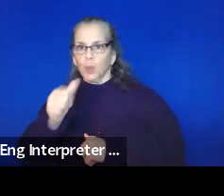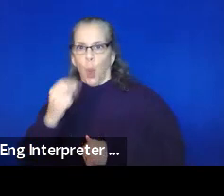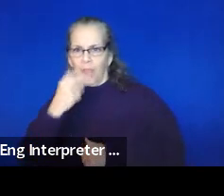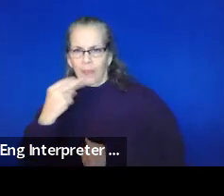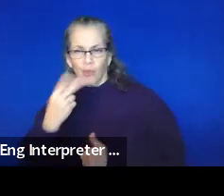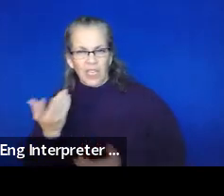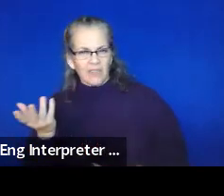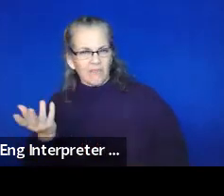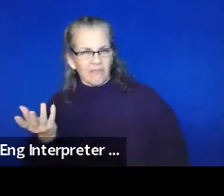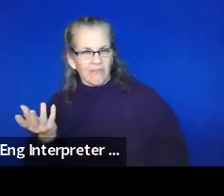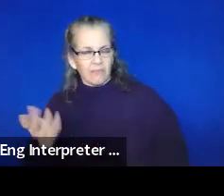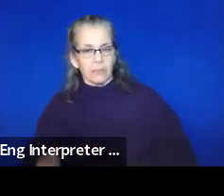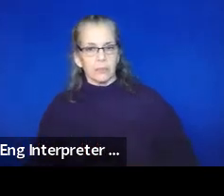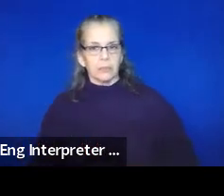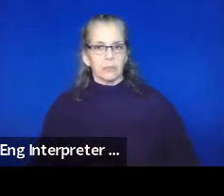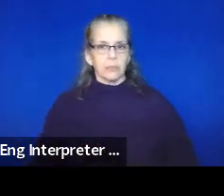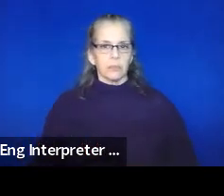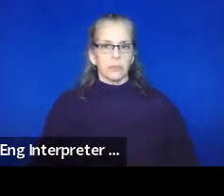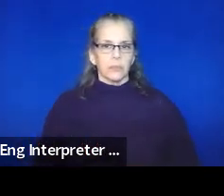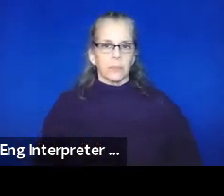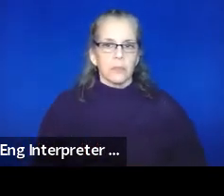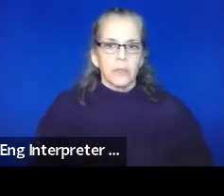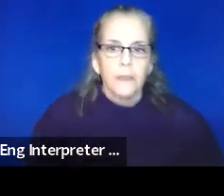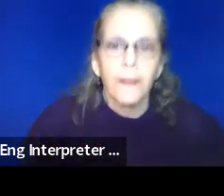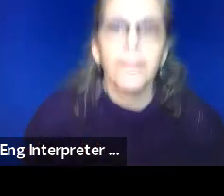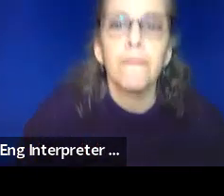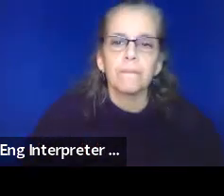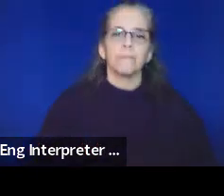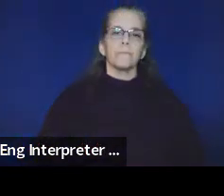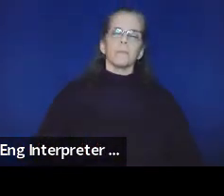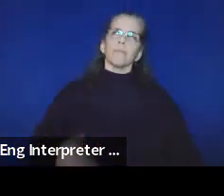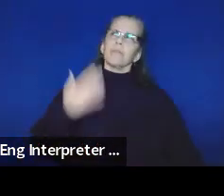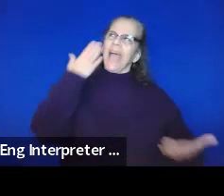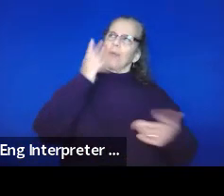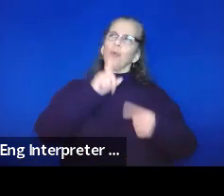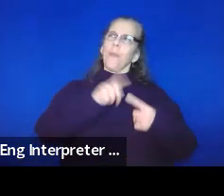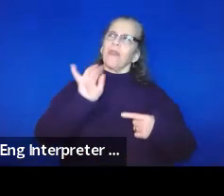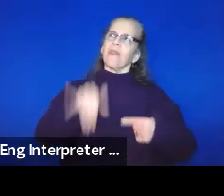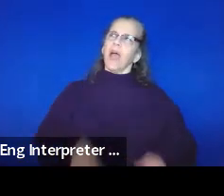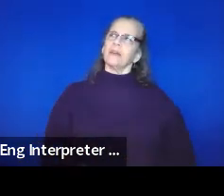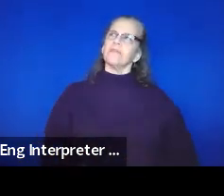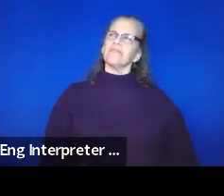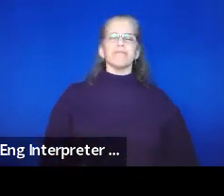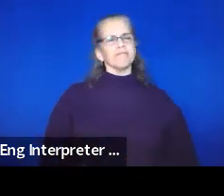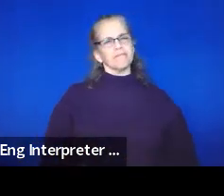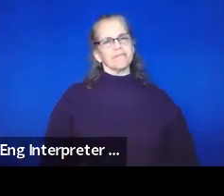I don't know about that... um... [Pause].